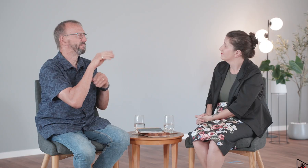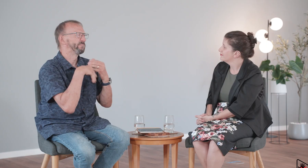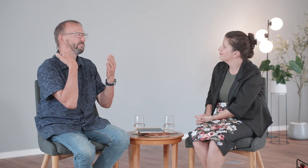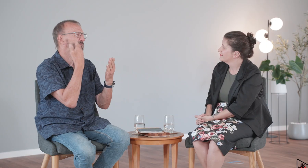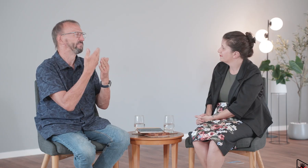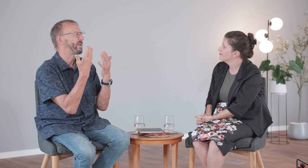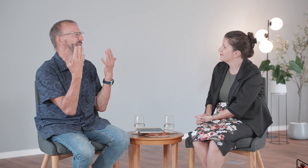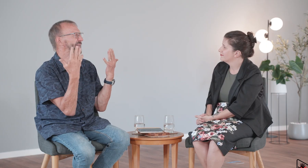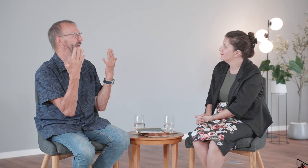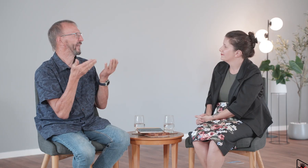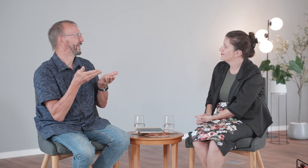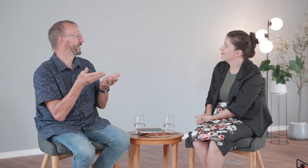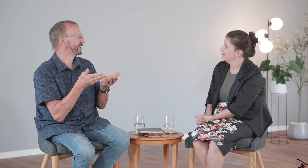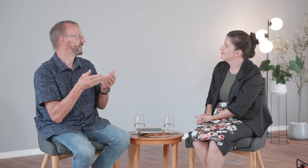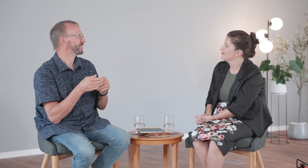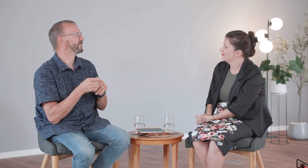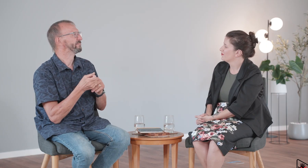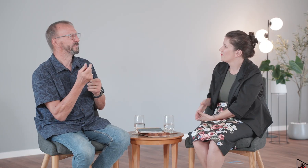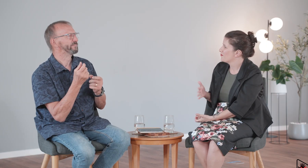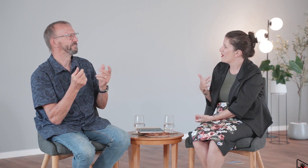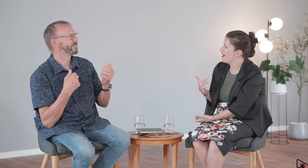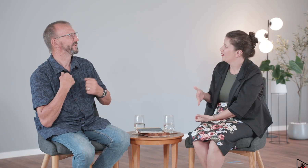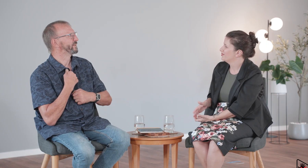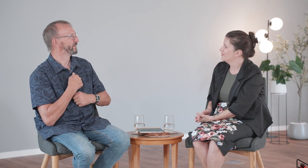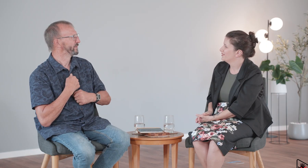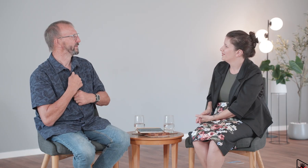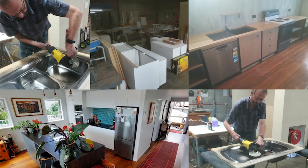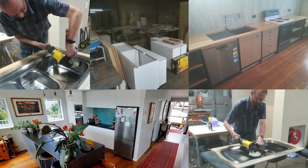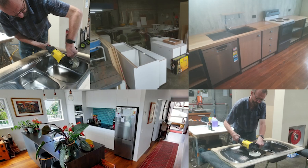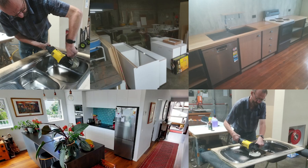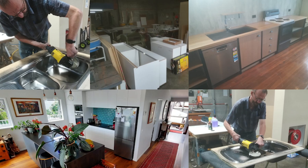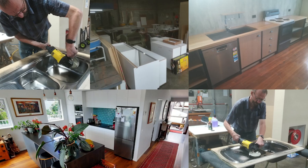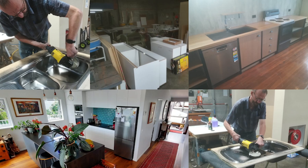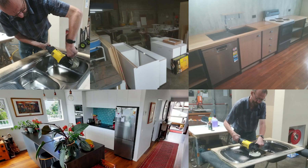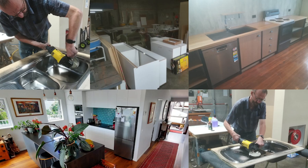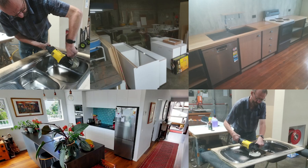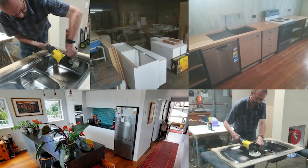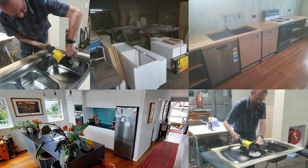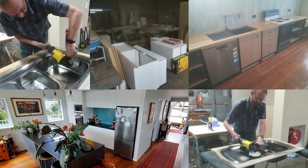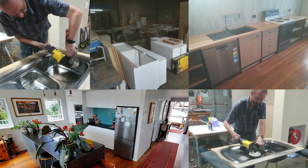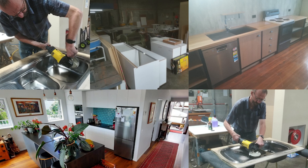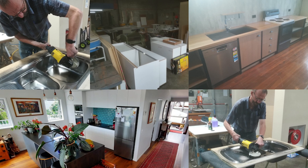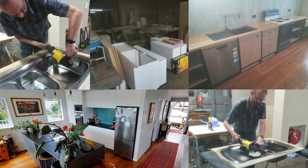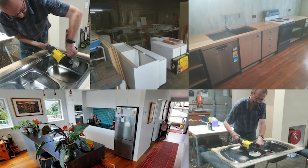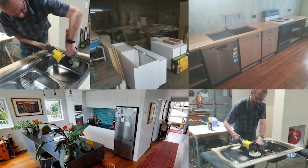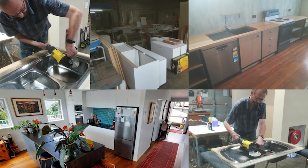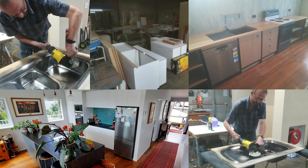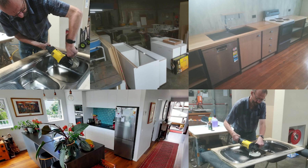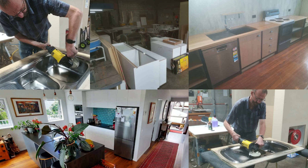kitchens as well. I've probably done 10 kitchens over that time. Really enjoyable.